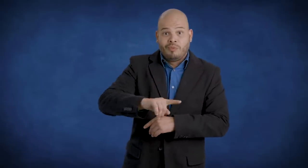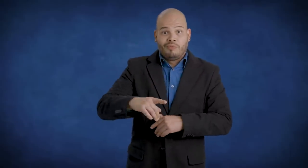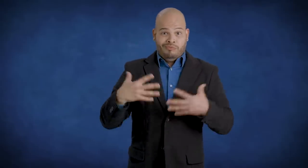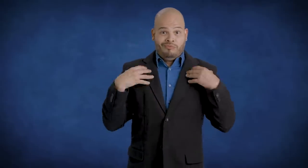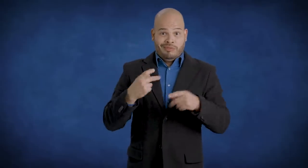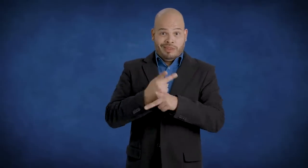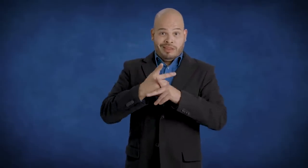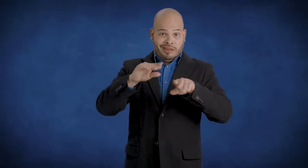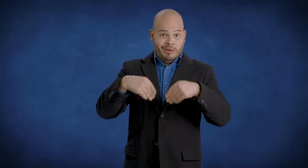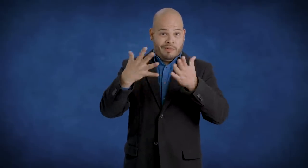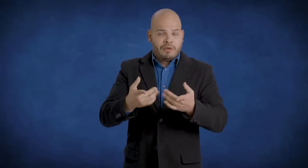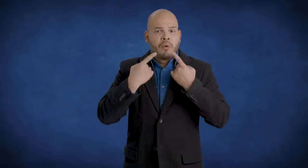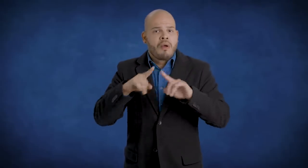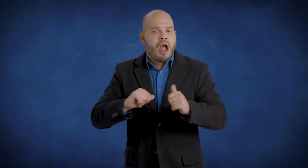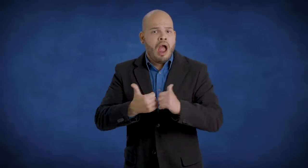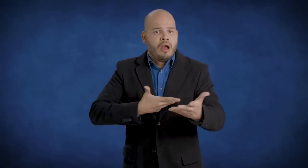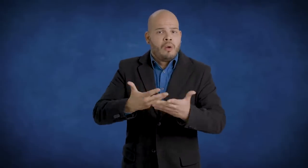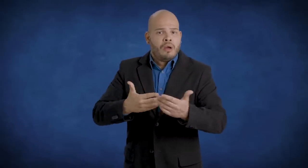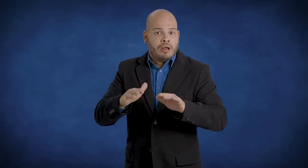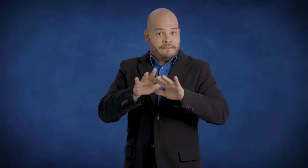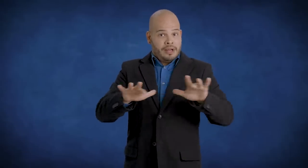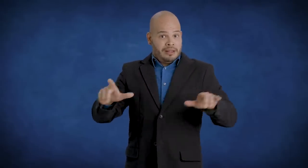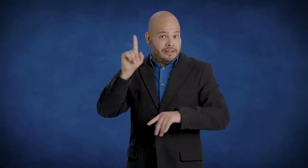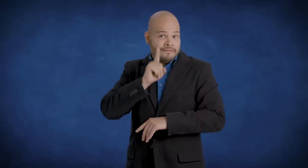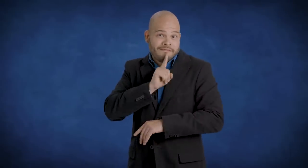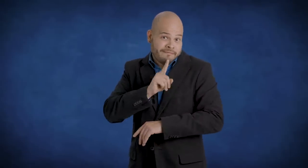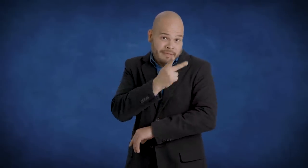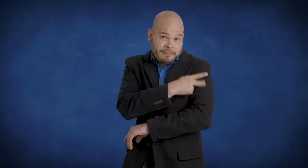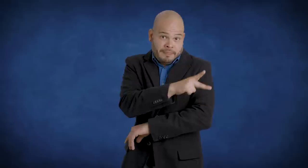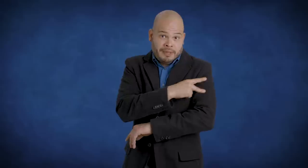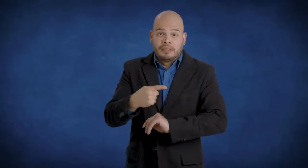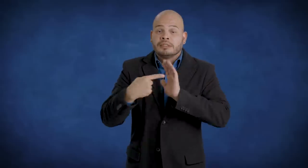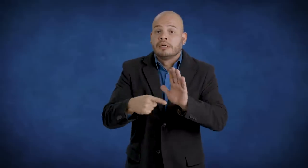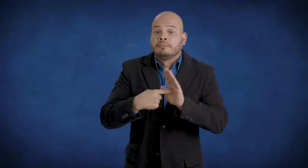via a series of clinical scenarios and narration by Deaf professionals.